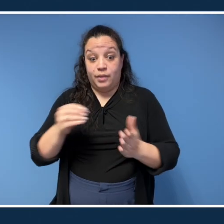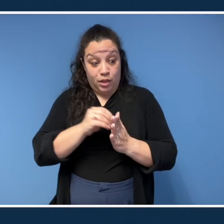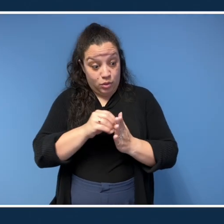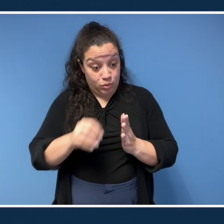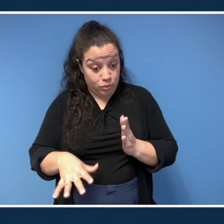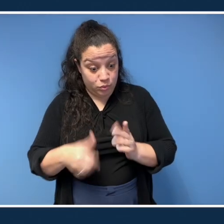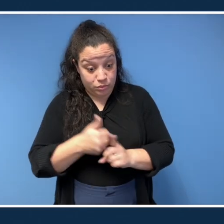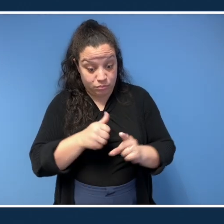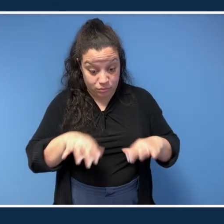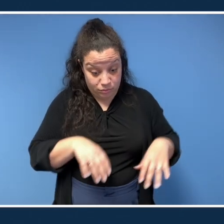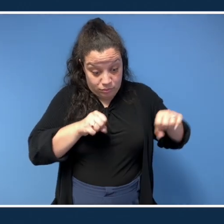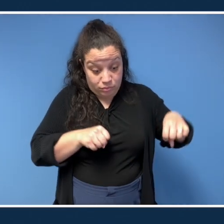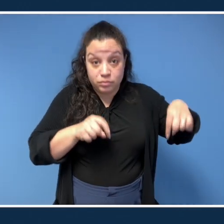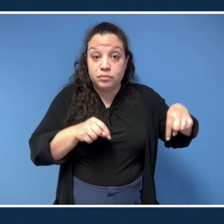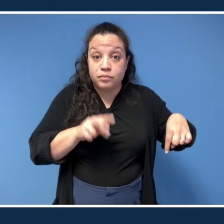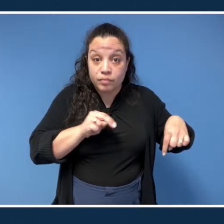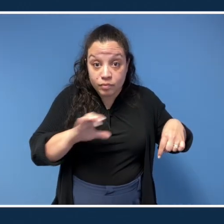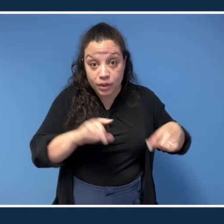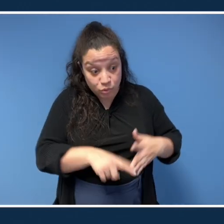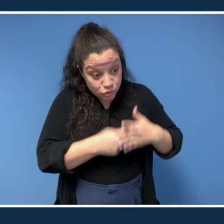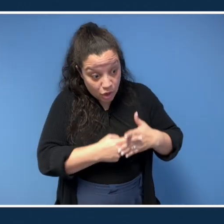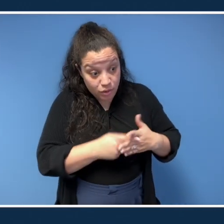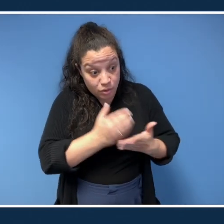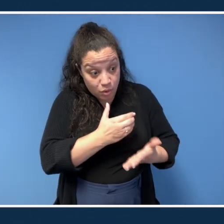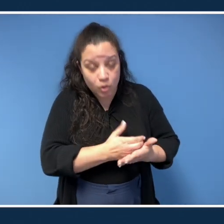taking that when they start here at NSCC, but to have them grounded in that sense